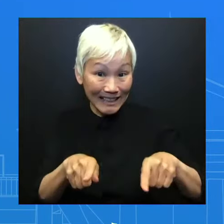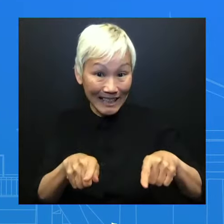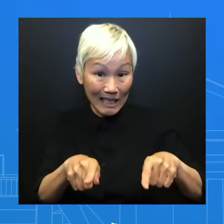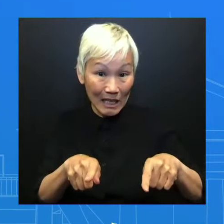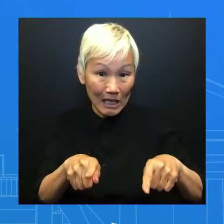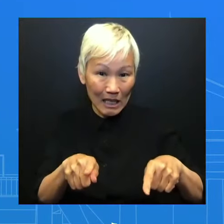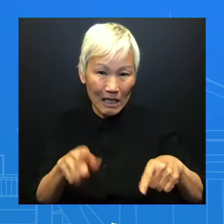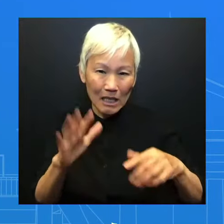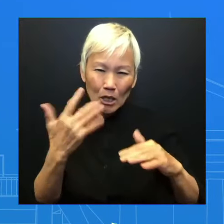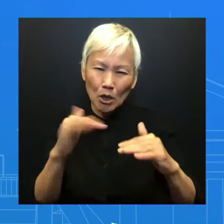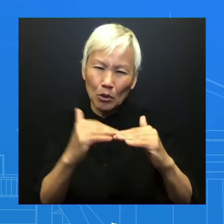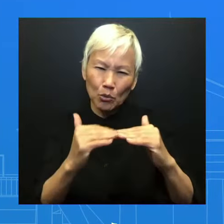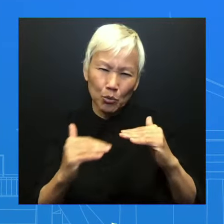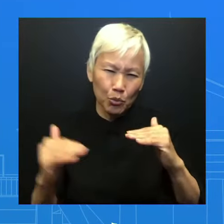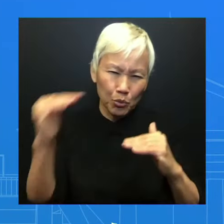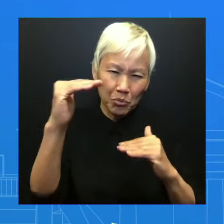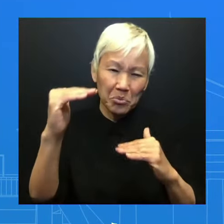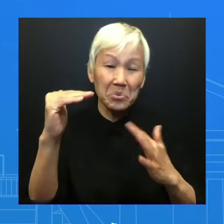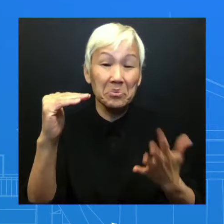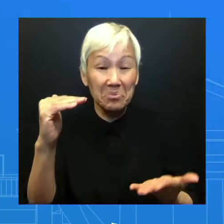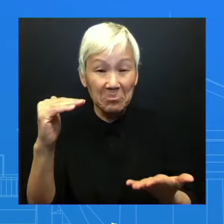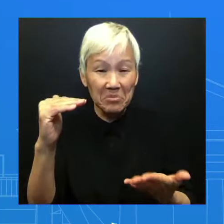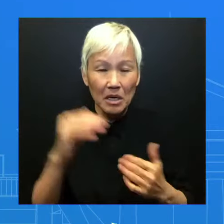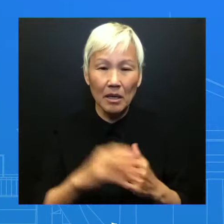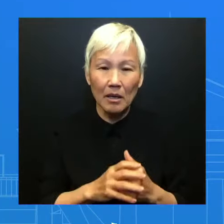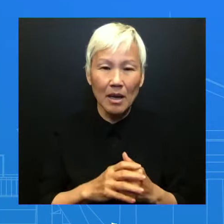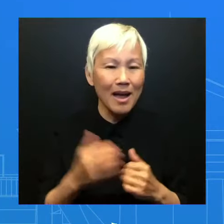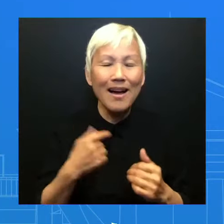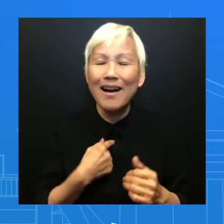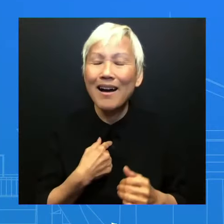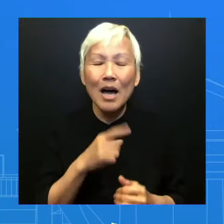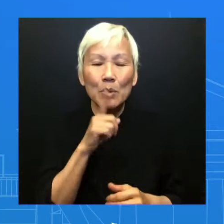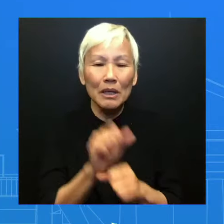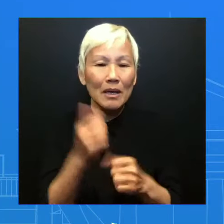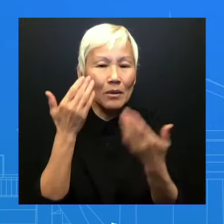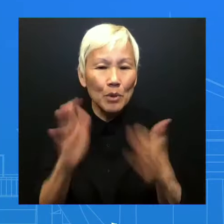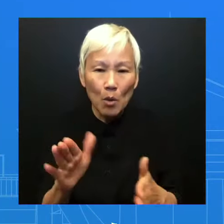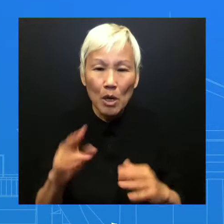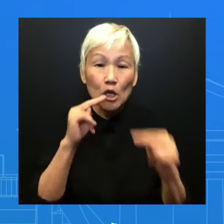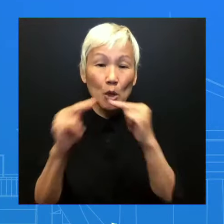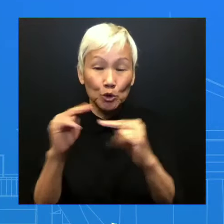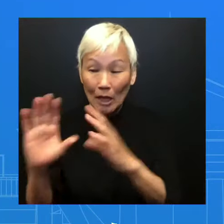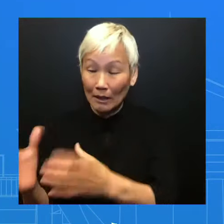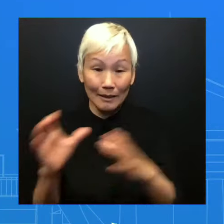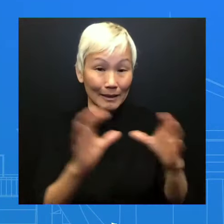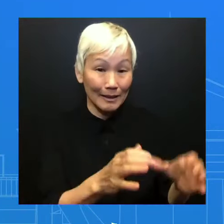That's why the negotiators have been working around the clock -- 24 hours, practically -- to get this done.